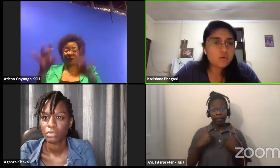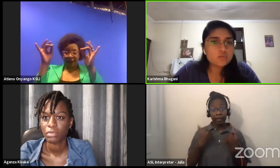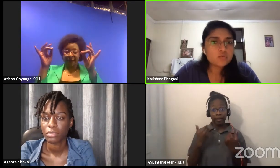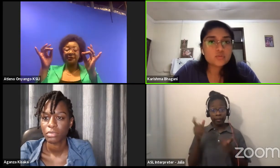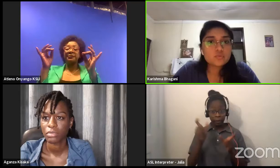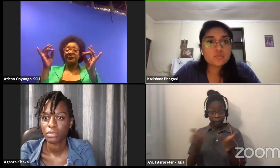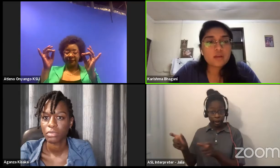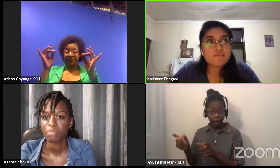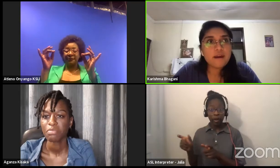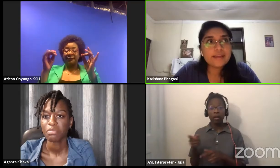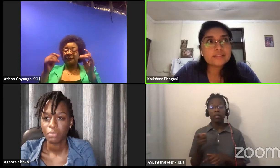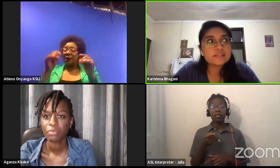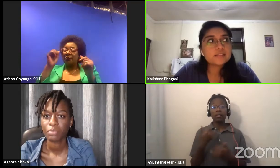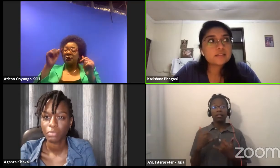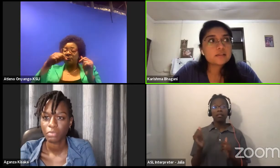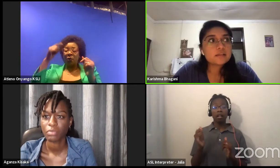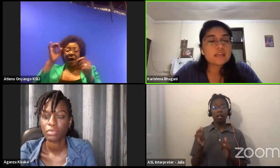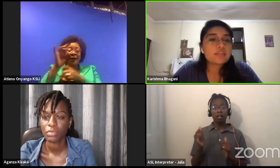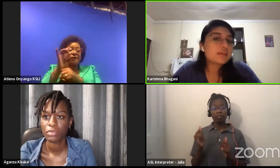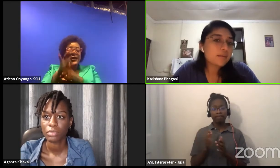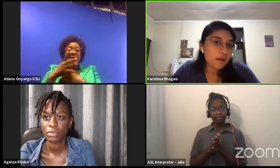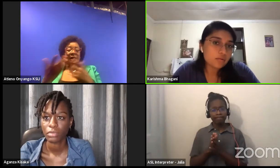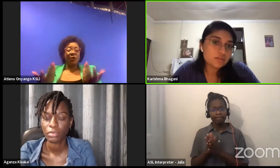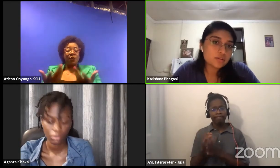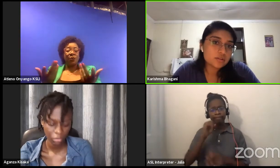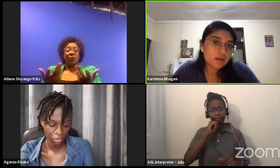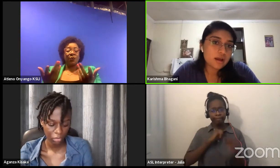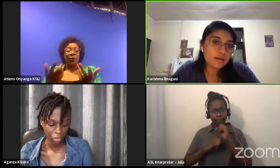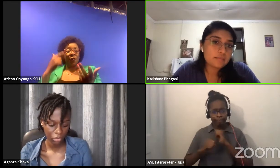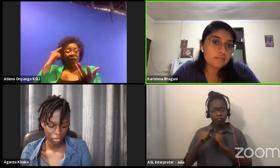what would you advice they think about